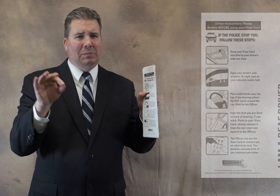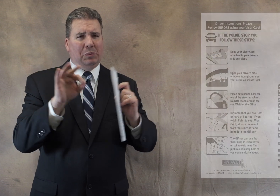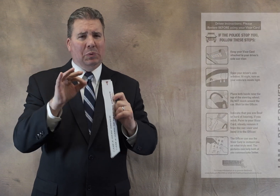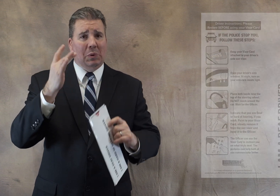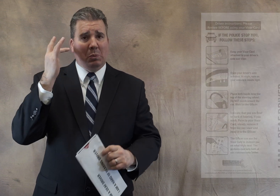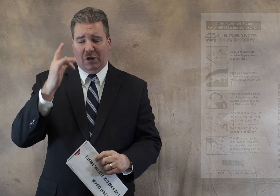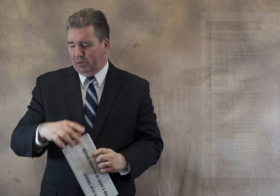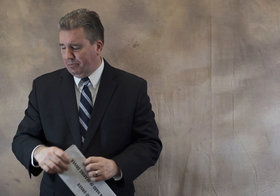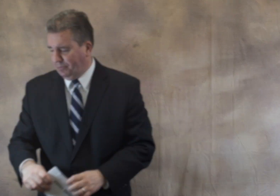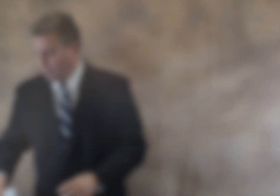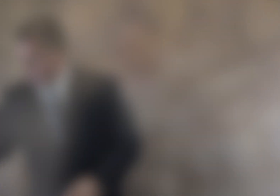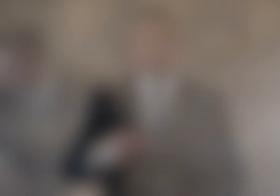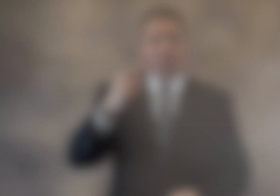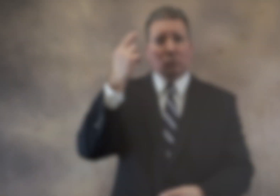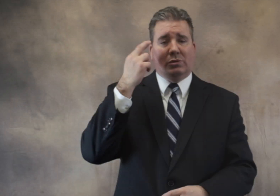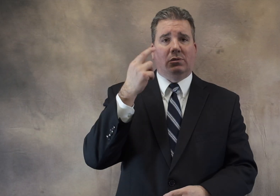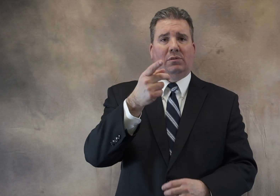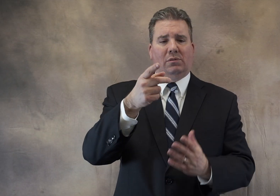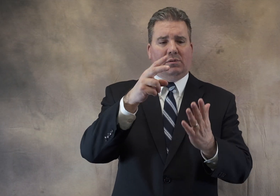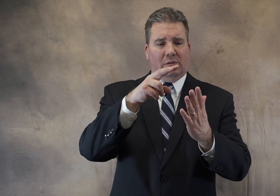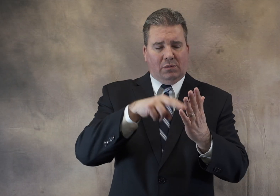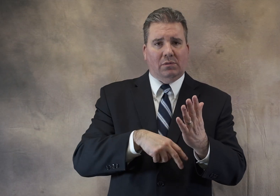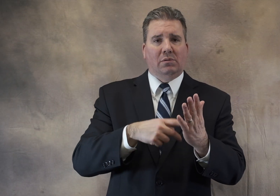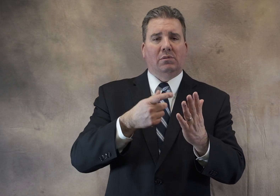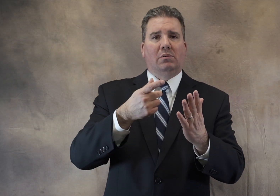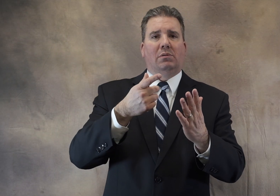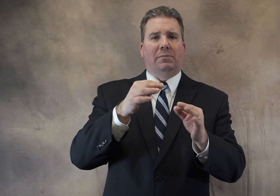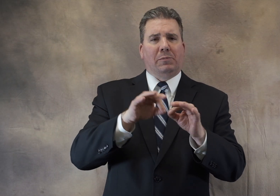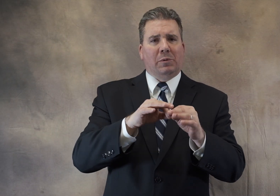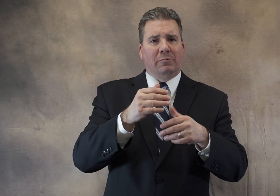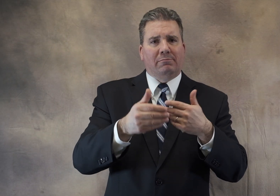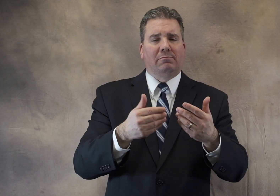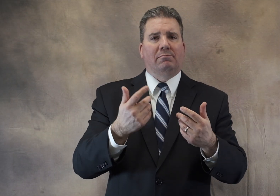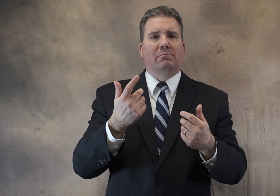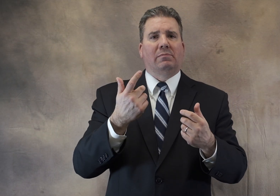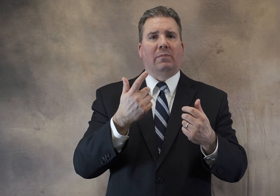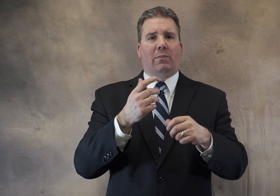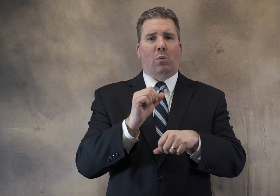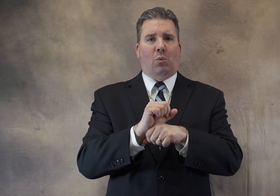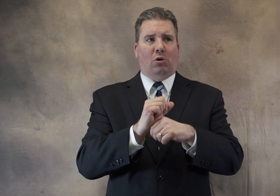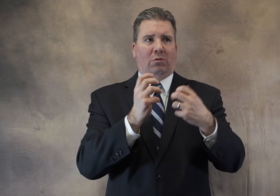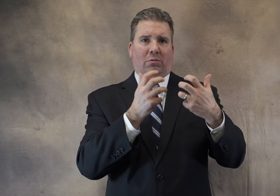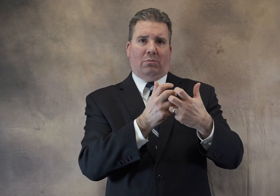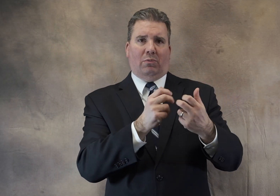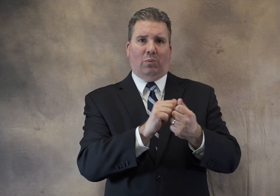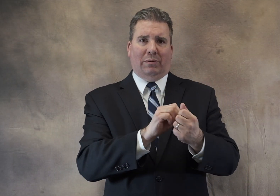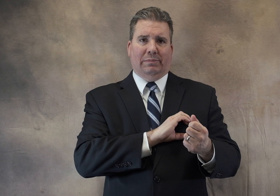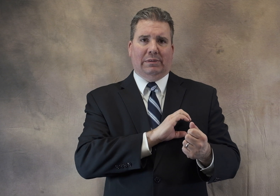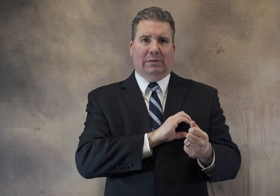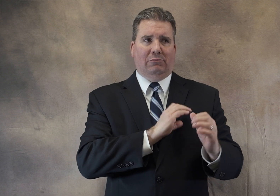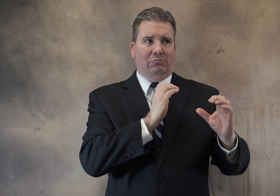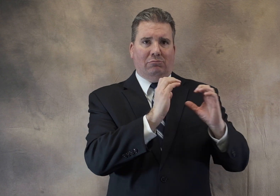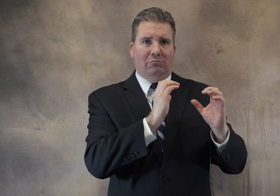The instructions printed on the outside of the envelope are very important and the user should follow the steps carefully to ensure